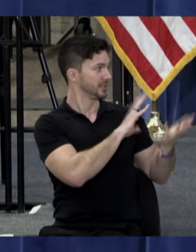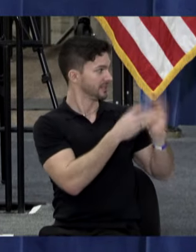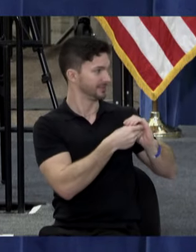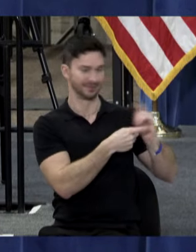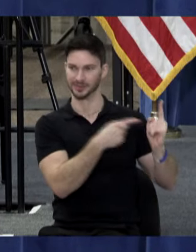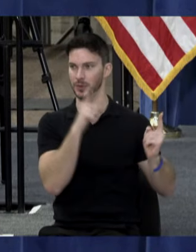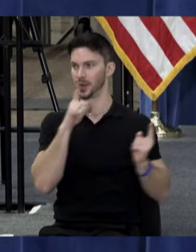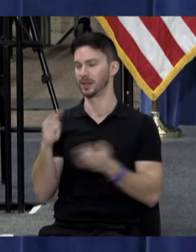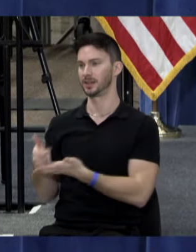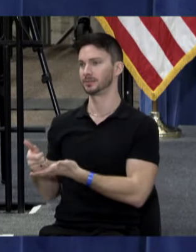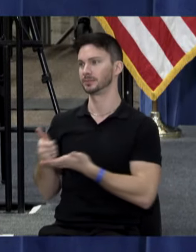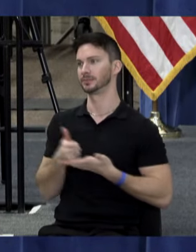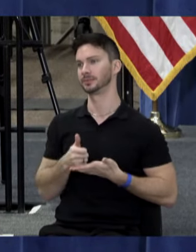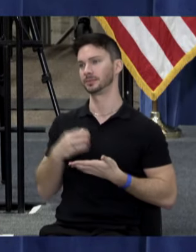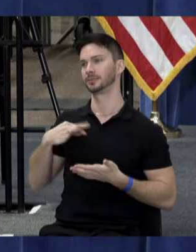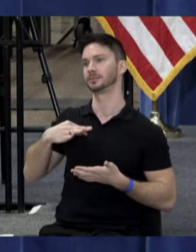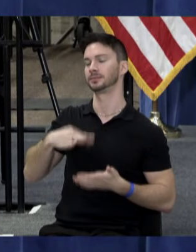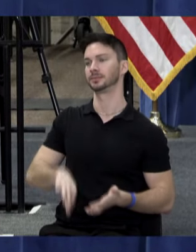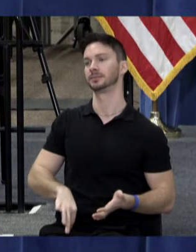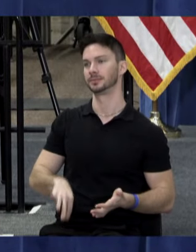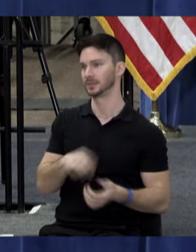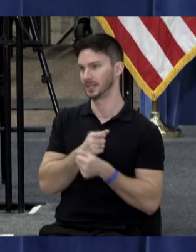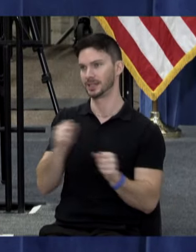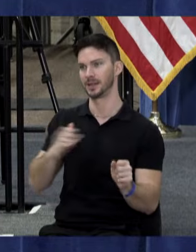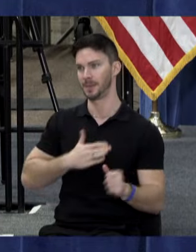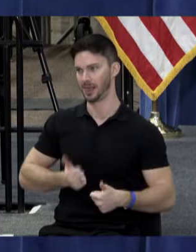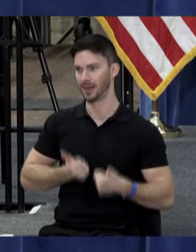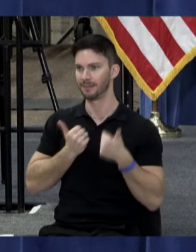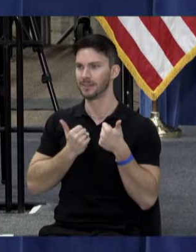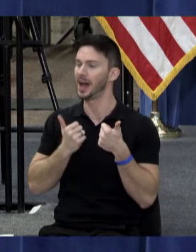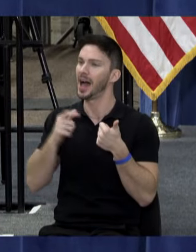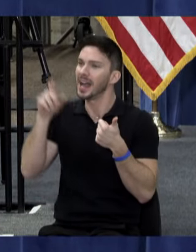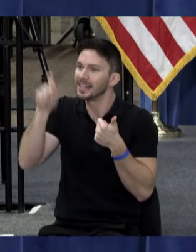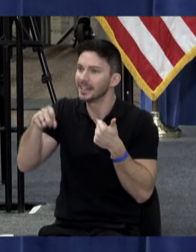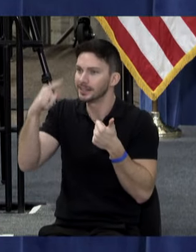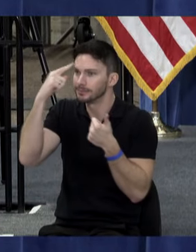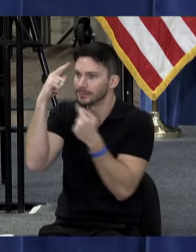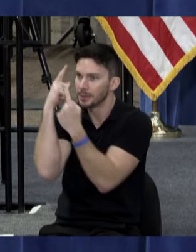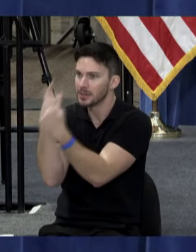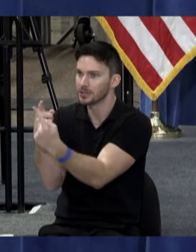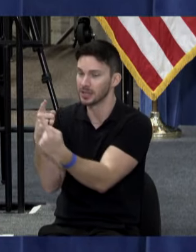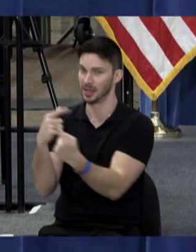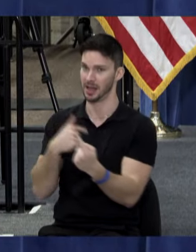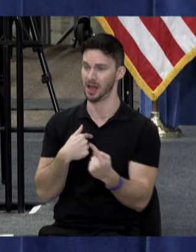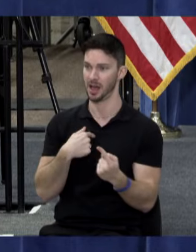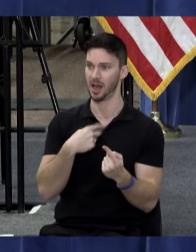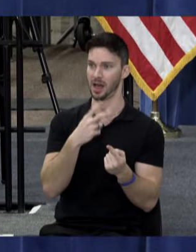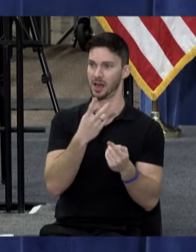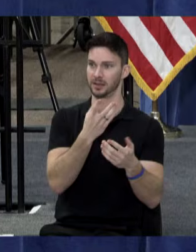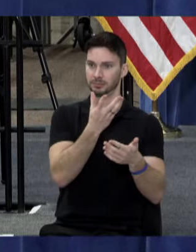literally. I was -- because I had to have a mission. I lost two major careers. You know,